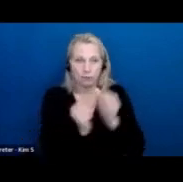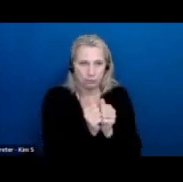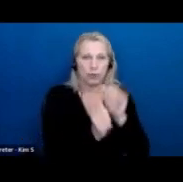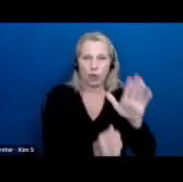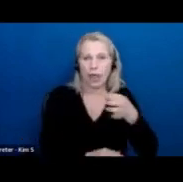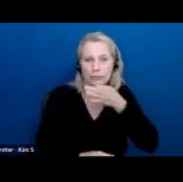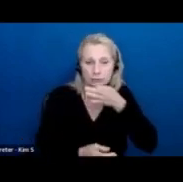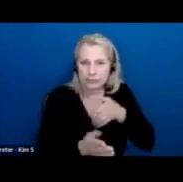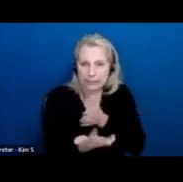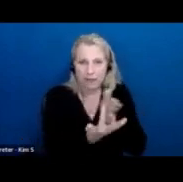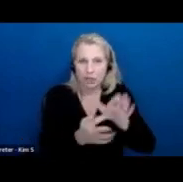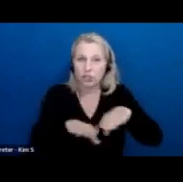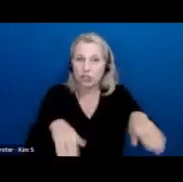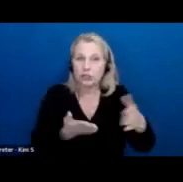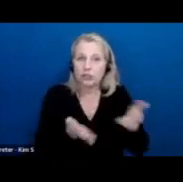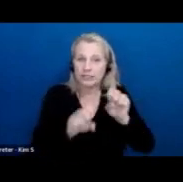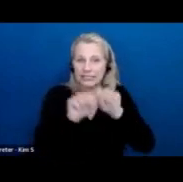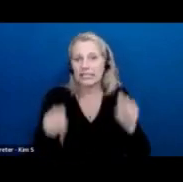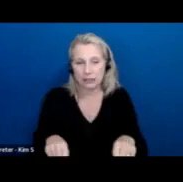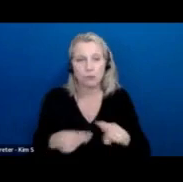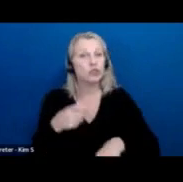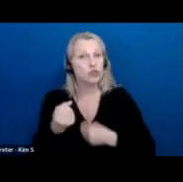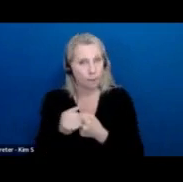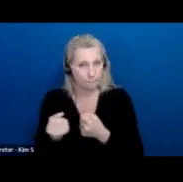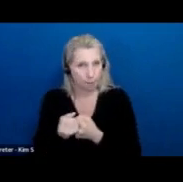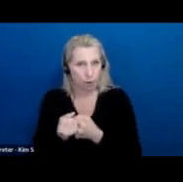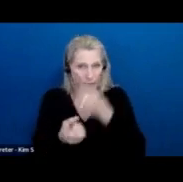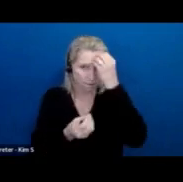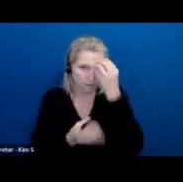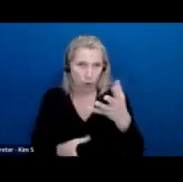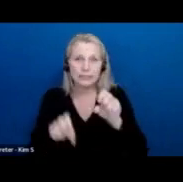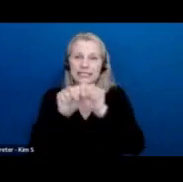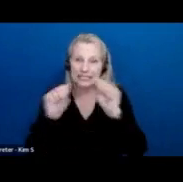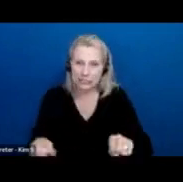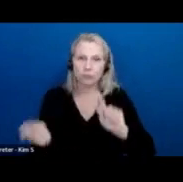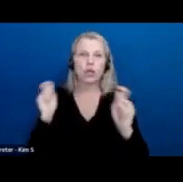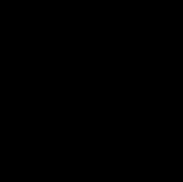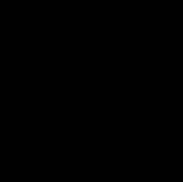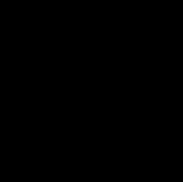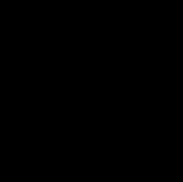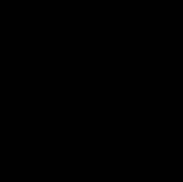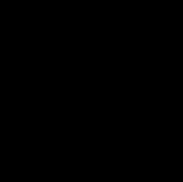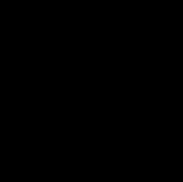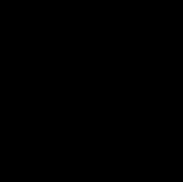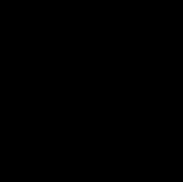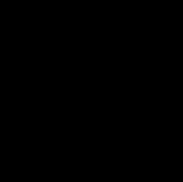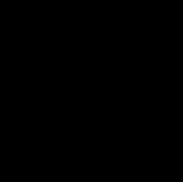navigating child serving systems to support an informed systems transformation. So we're excited